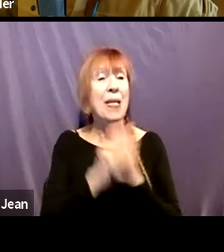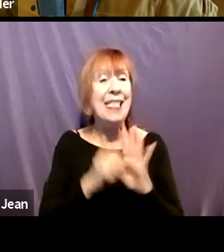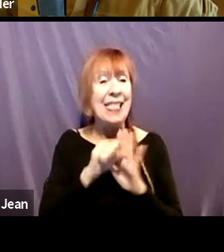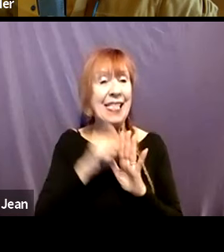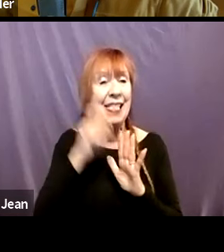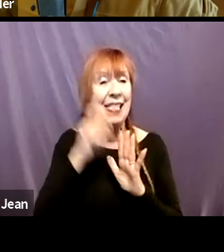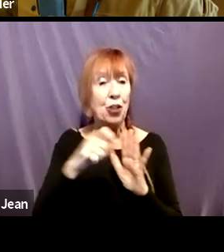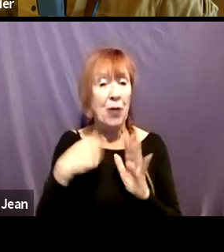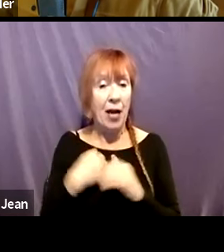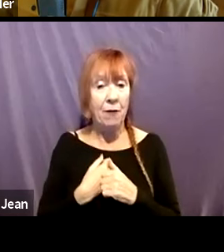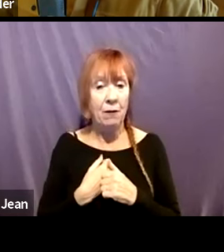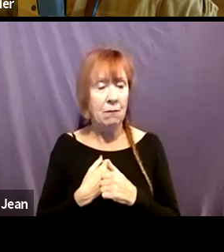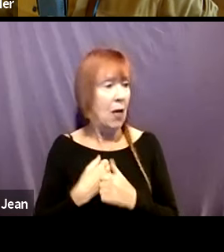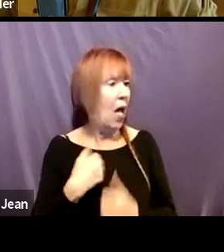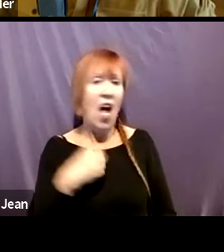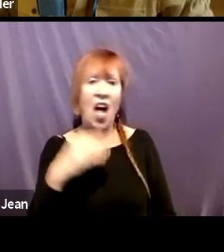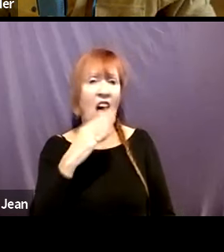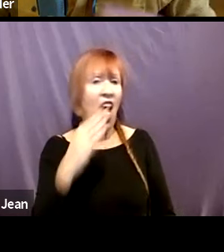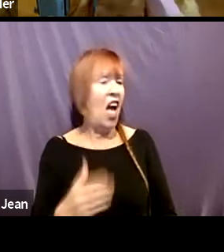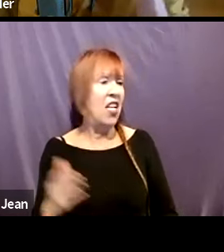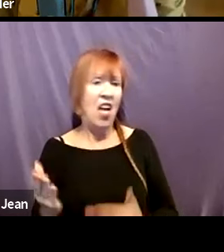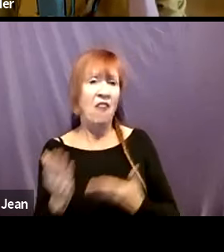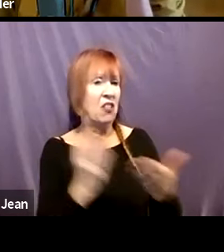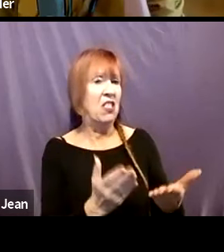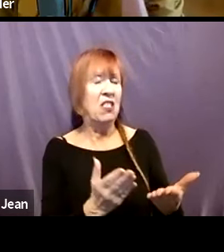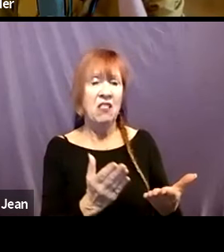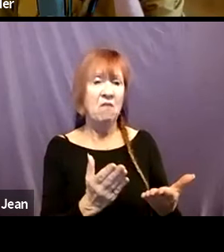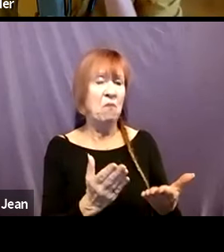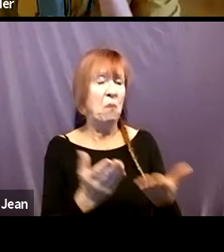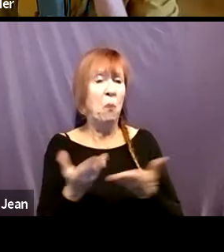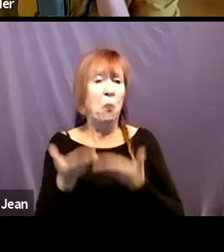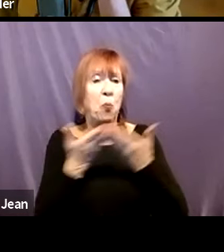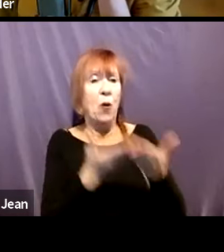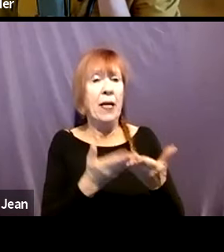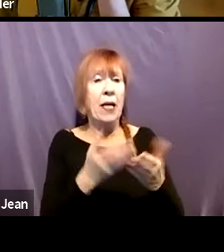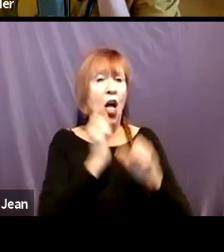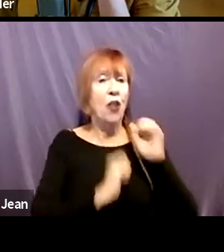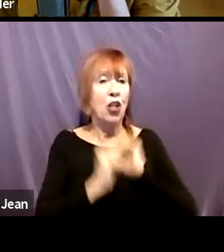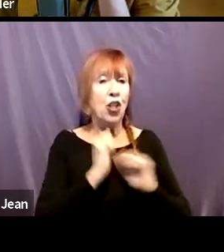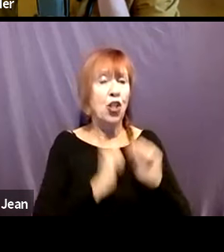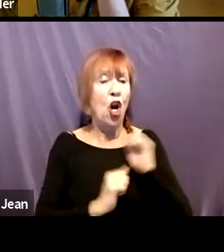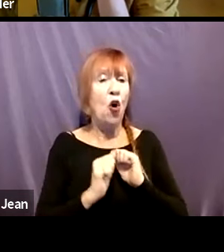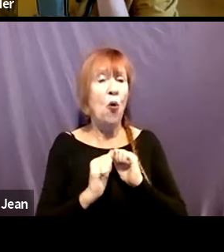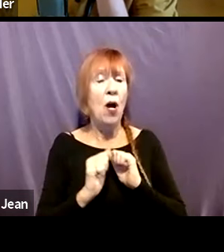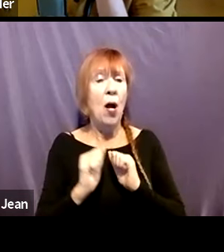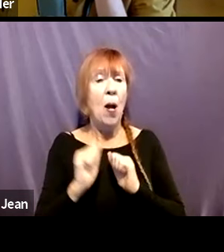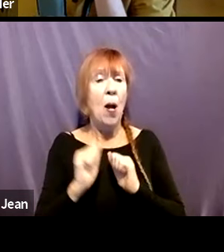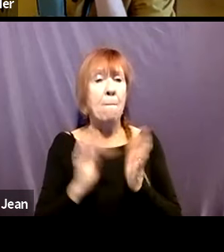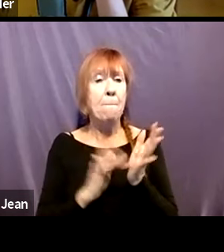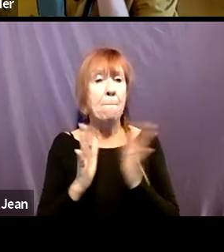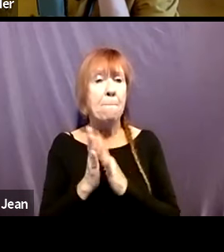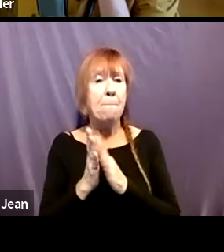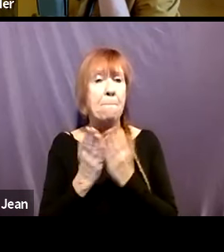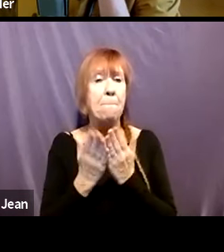I never take a show bible to the pitch. I mean, usually what happens, is they'll want you to pitch the broad strokes of your series,